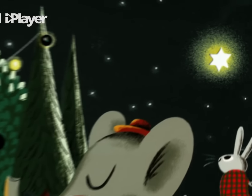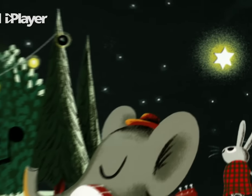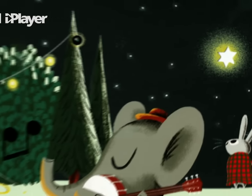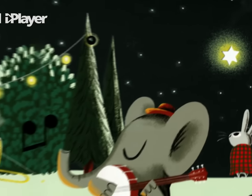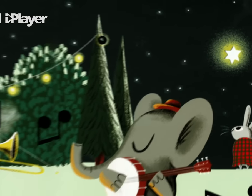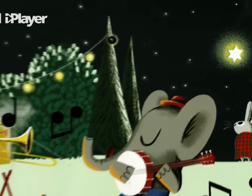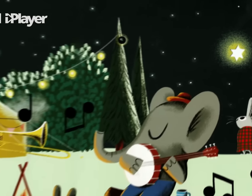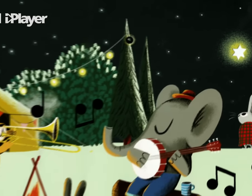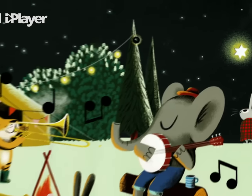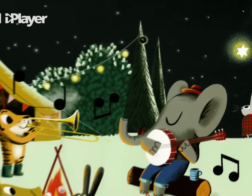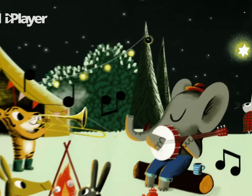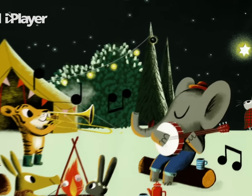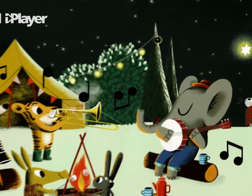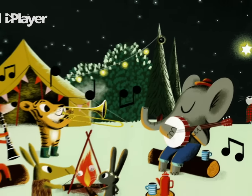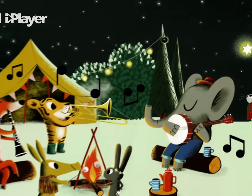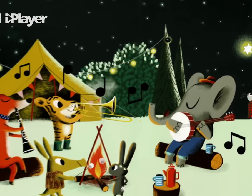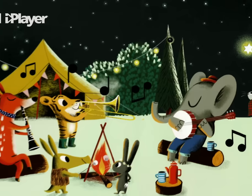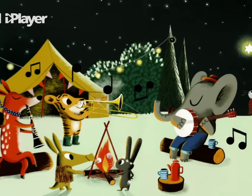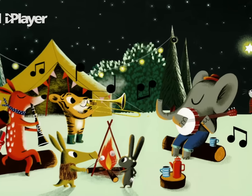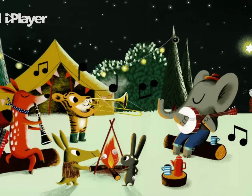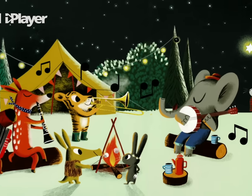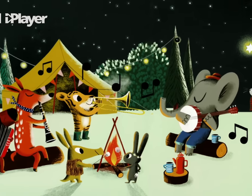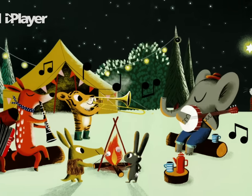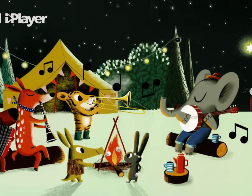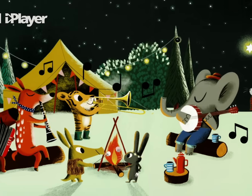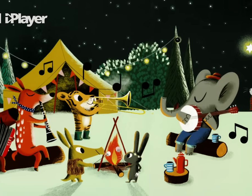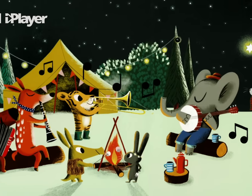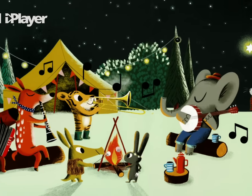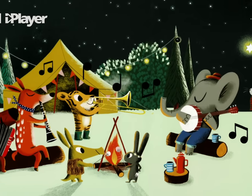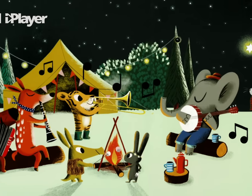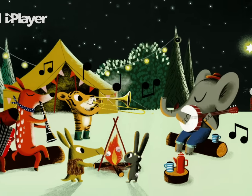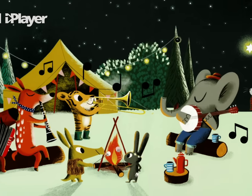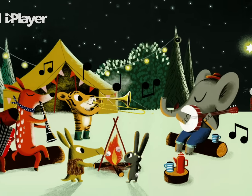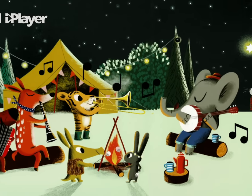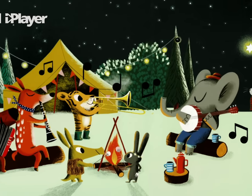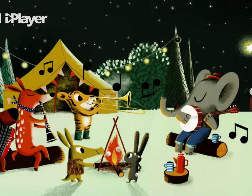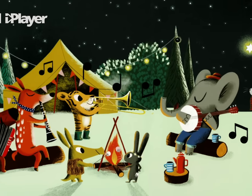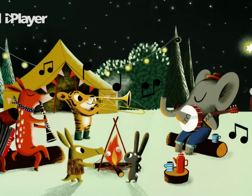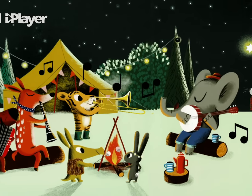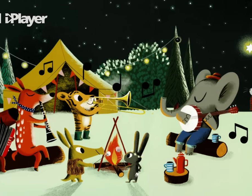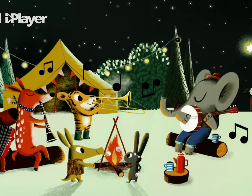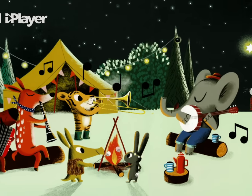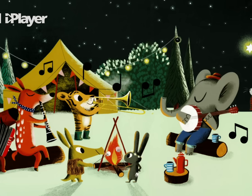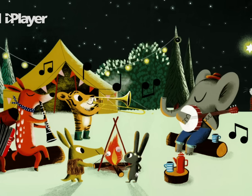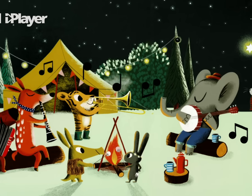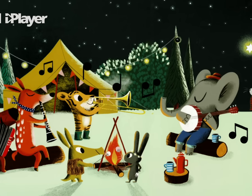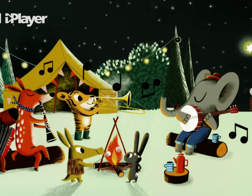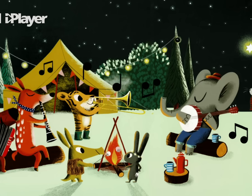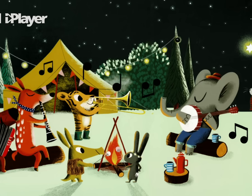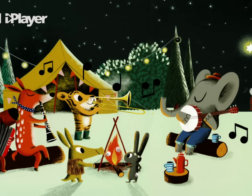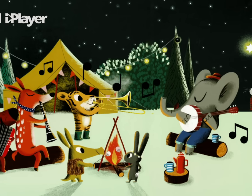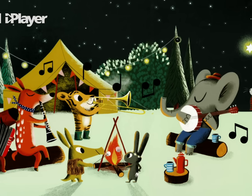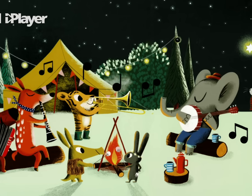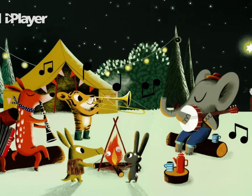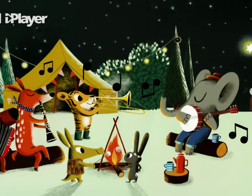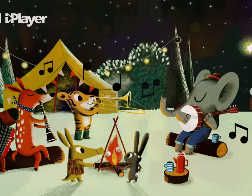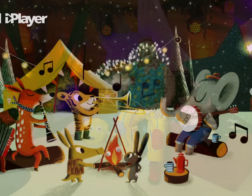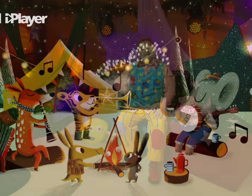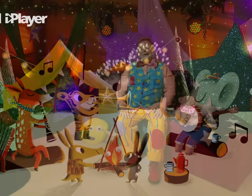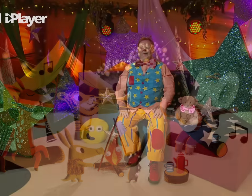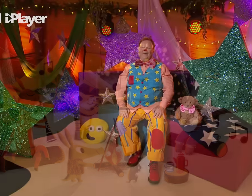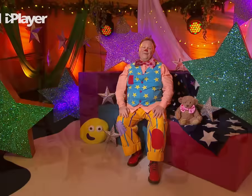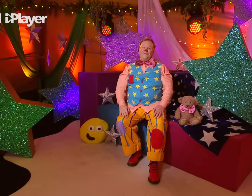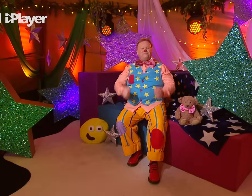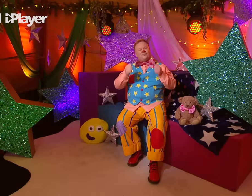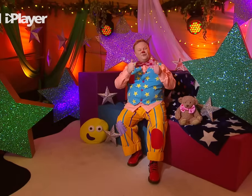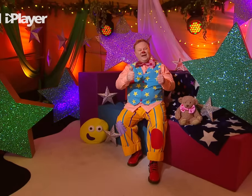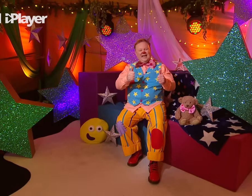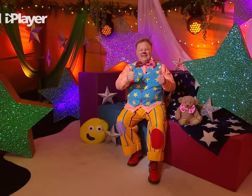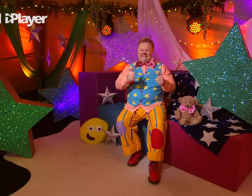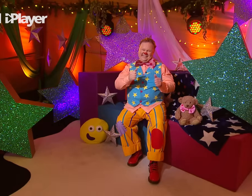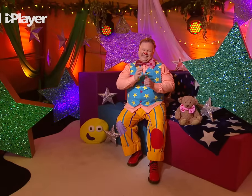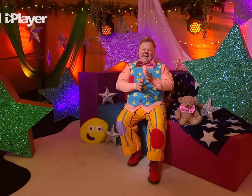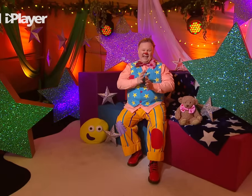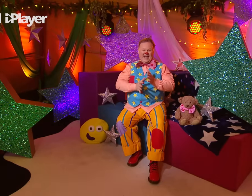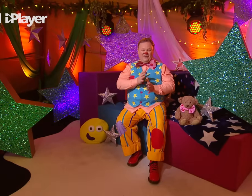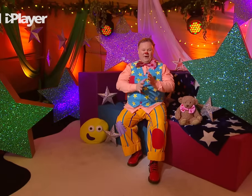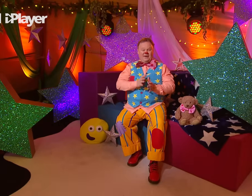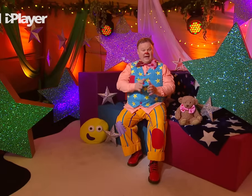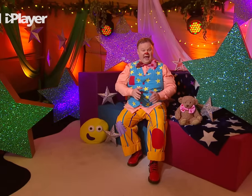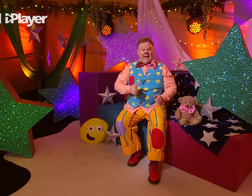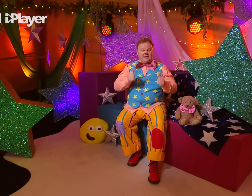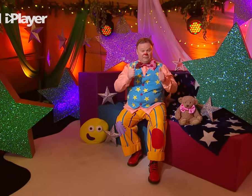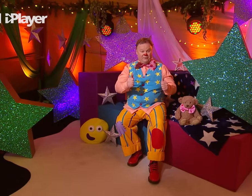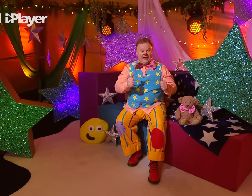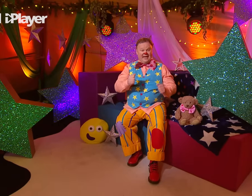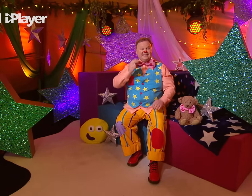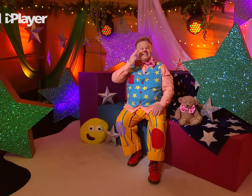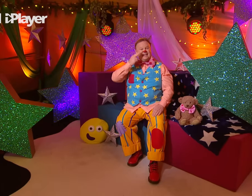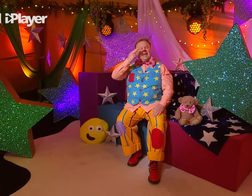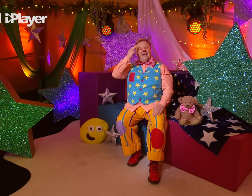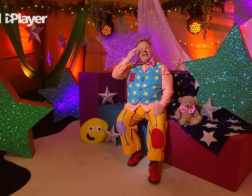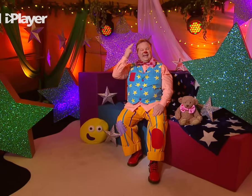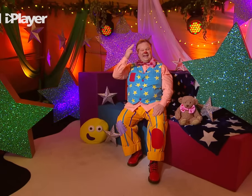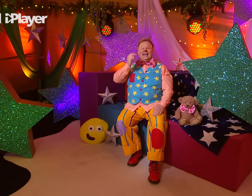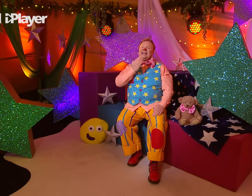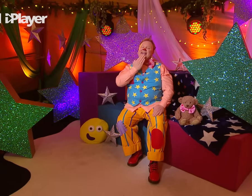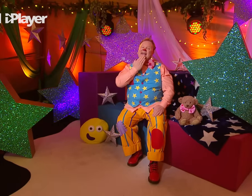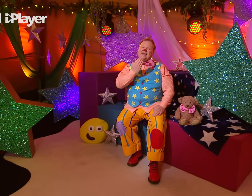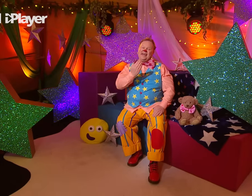little star how i wonder what you are oh brilliant signing everyone and brilliant singing thank you